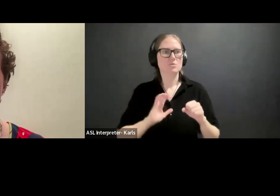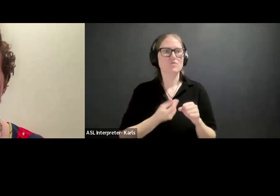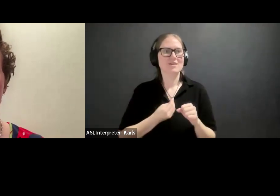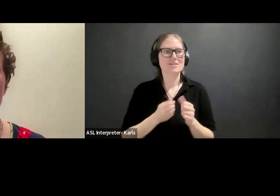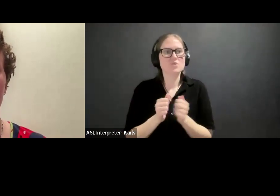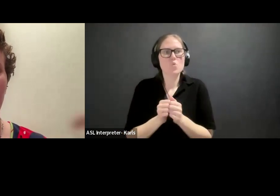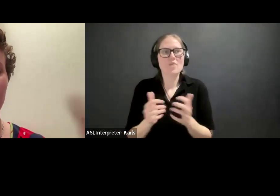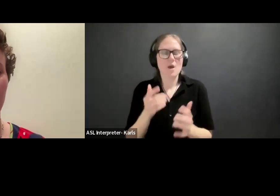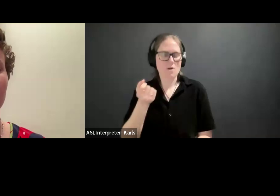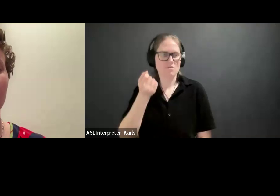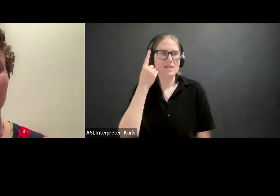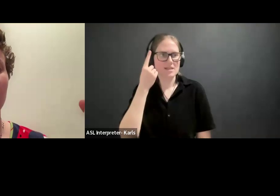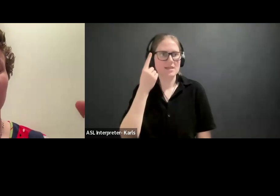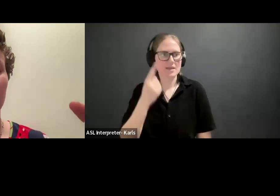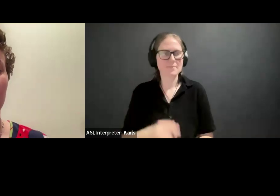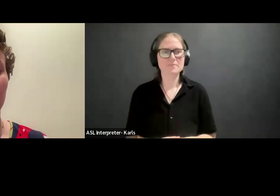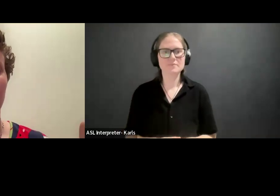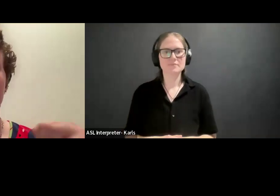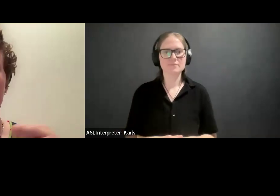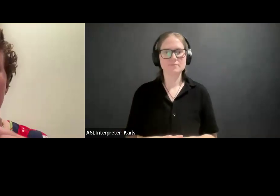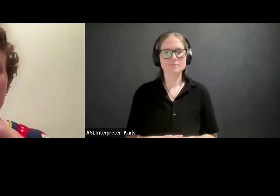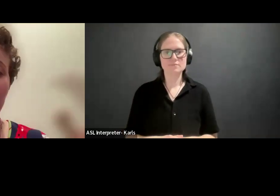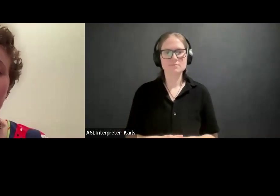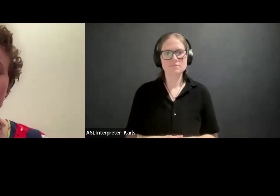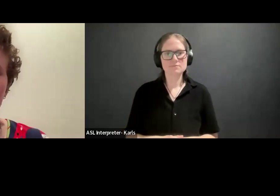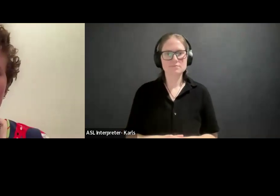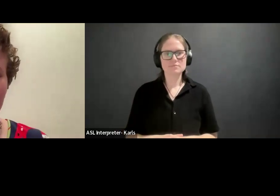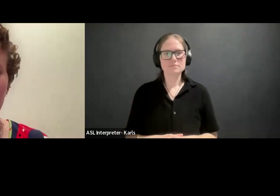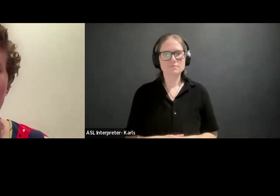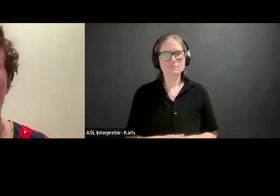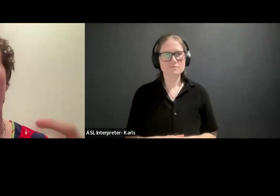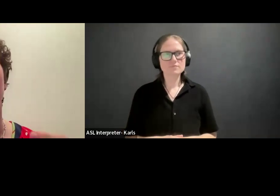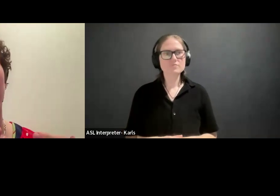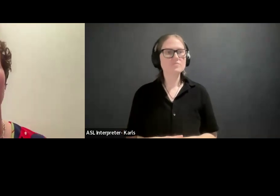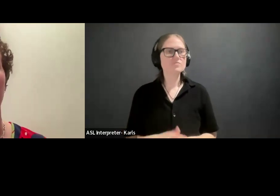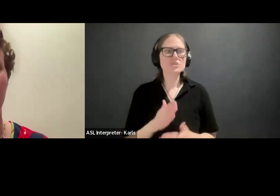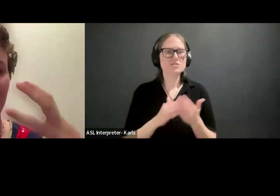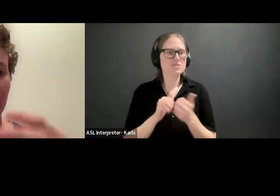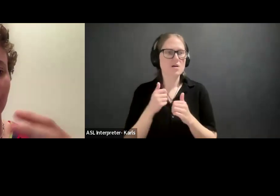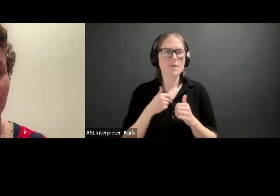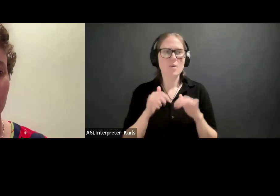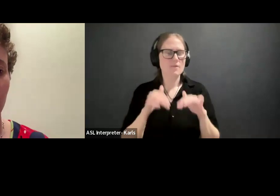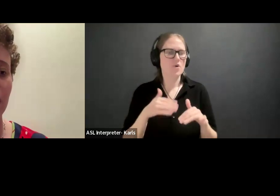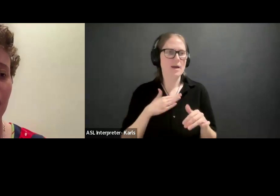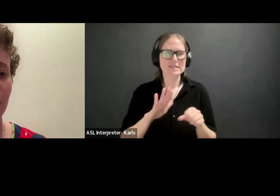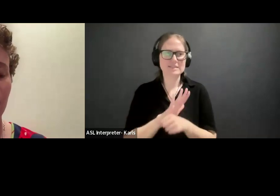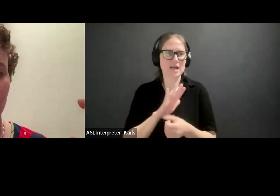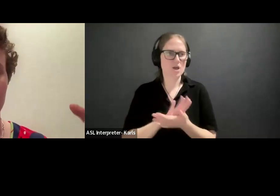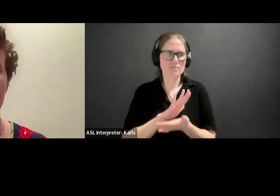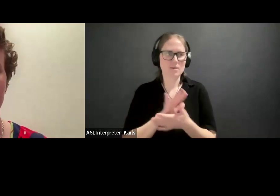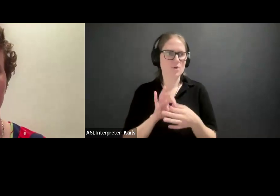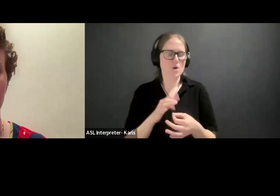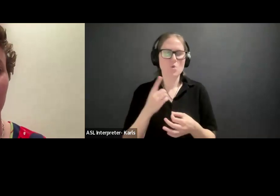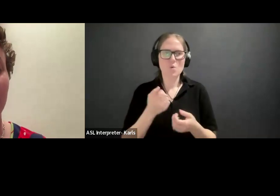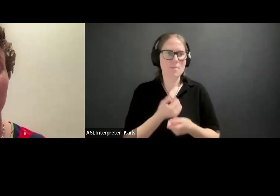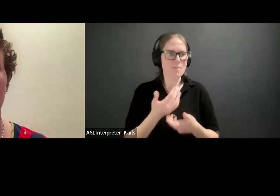I found, um, kind of… somehow I wrote my entire paper on this one poem. I mean, maybe it's not that hard to conceive of, but…